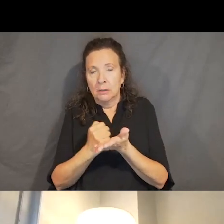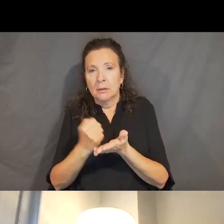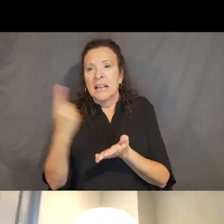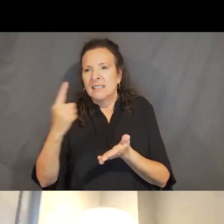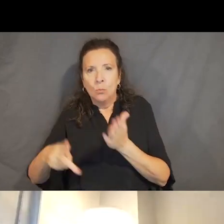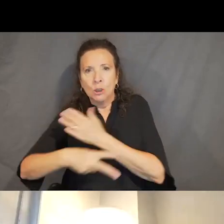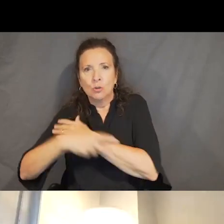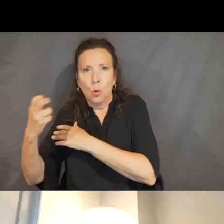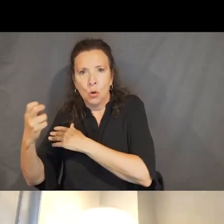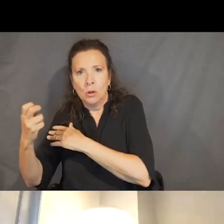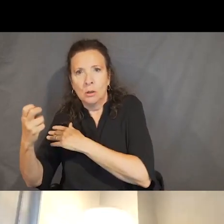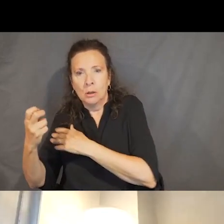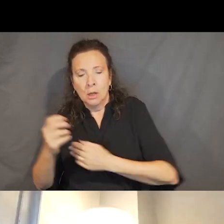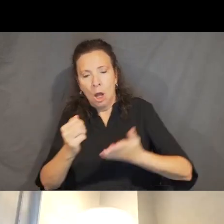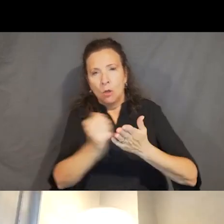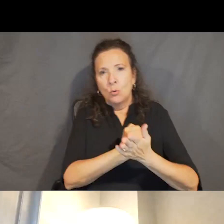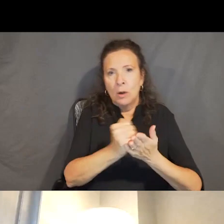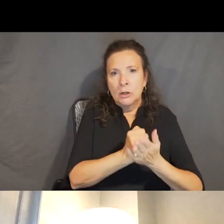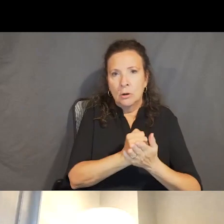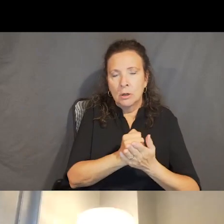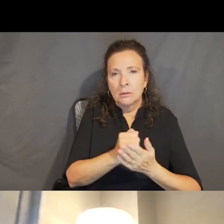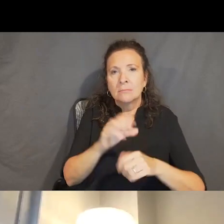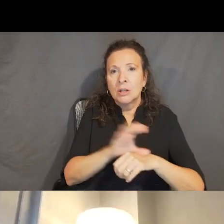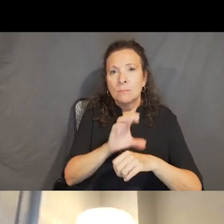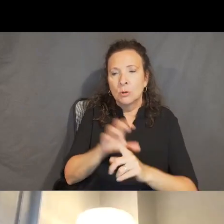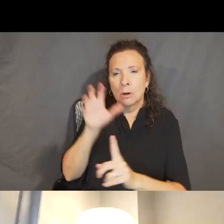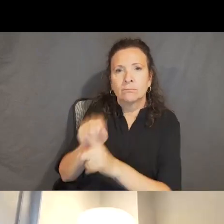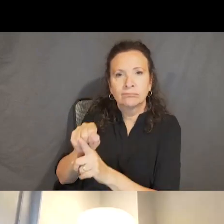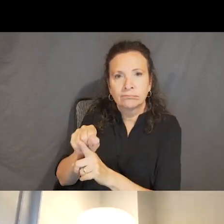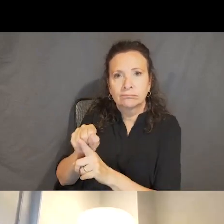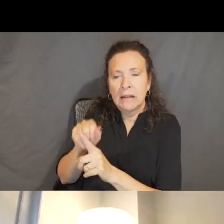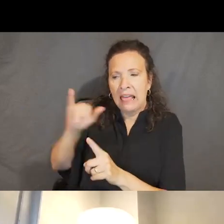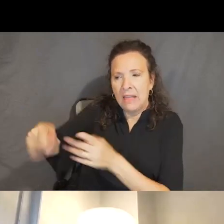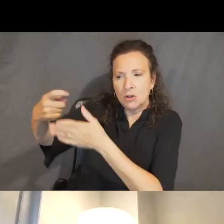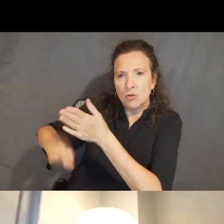That charge didn't look right. Artificial intelligence, reading my records, going "that